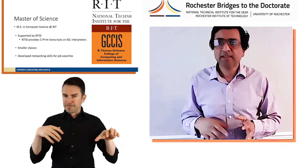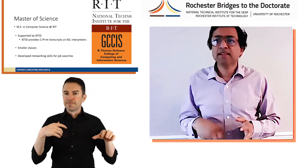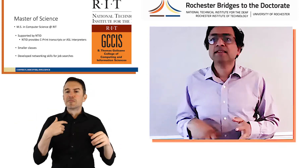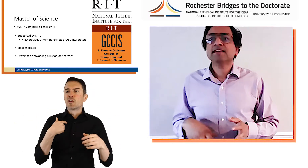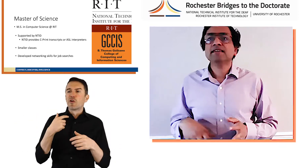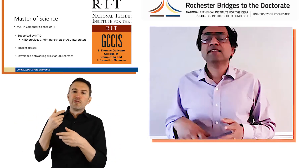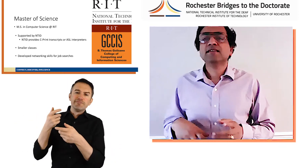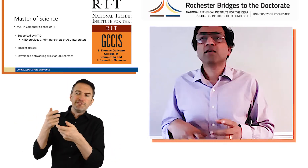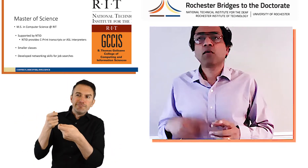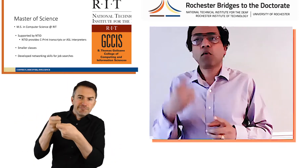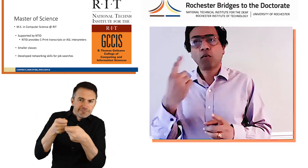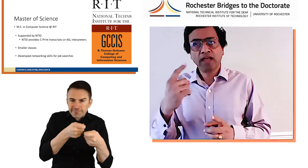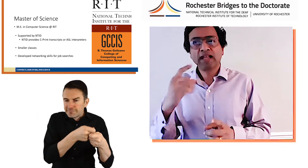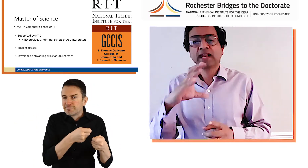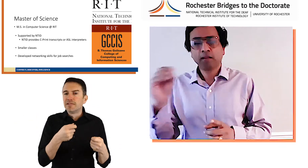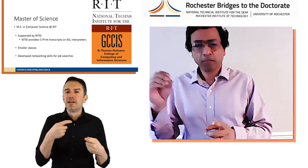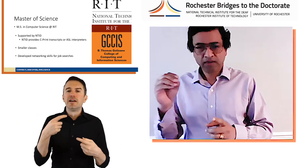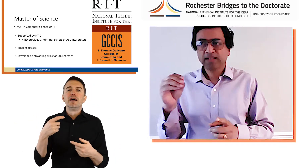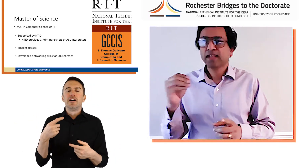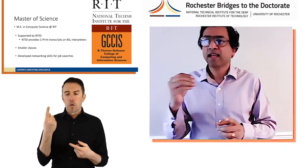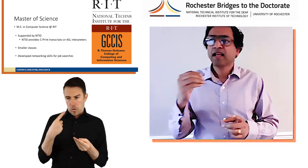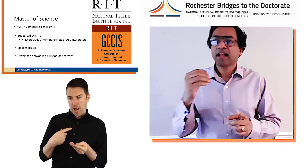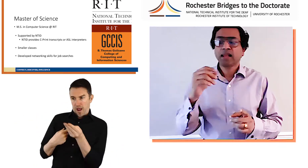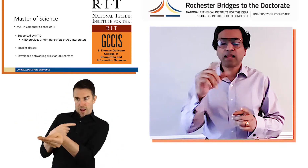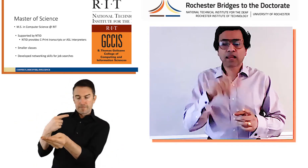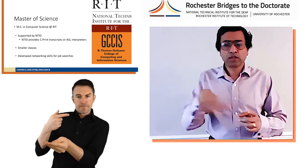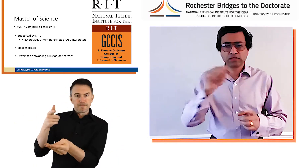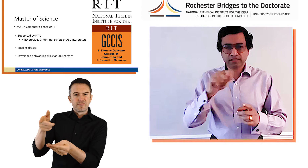who worked at those companies to forward them to the hiring managers.